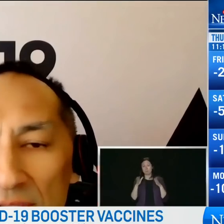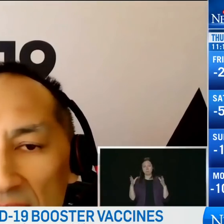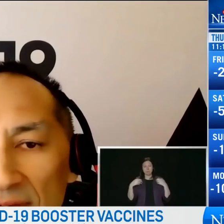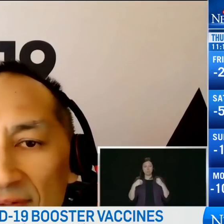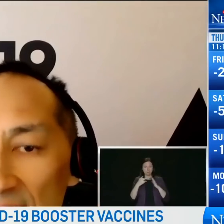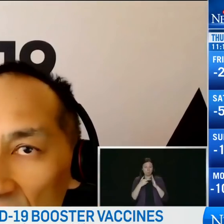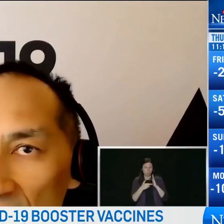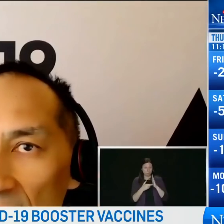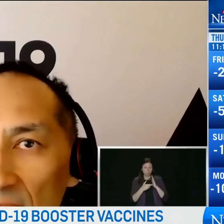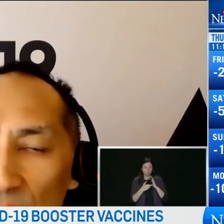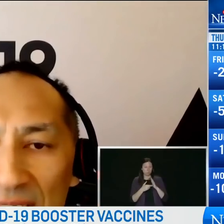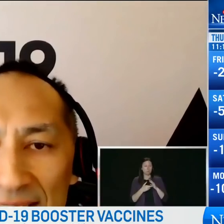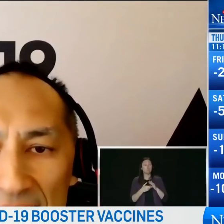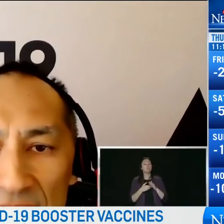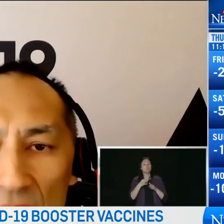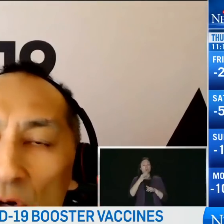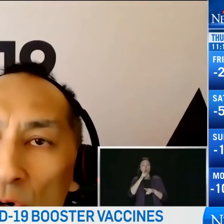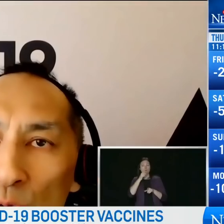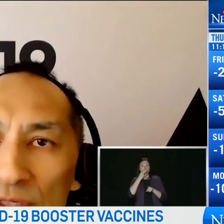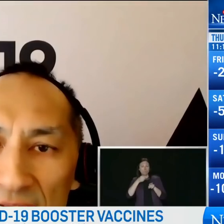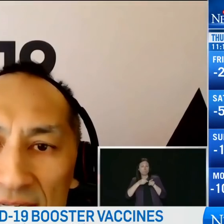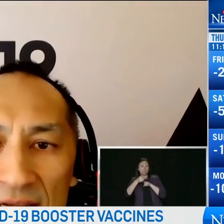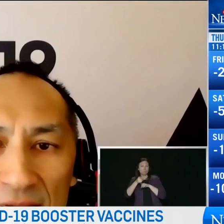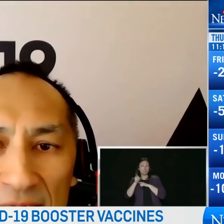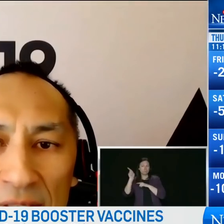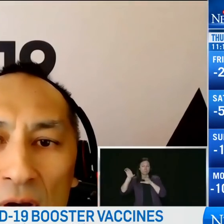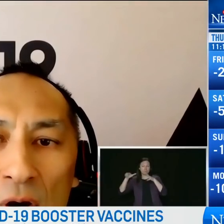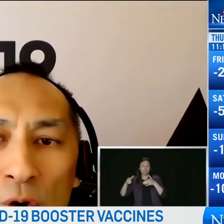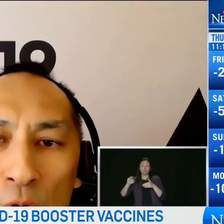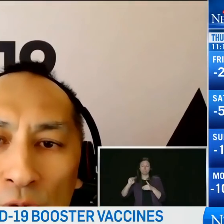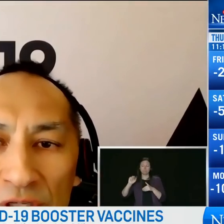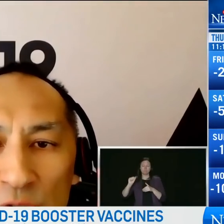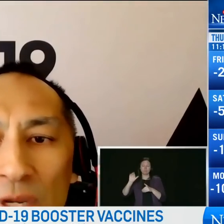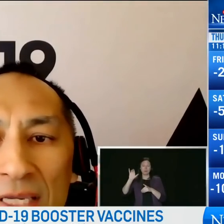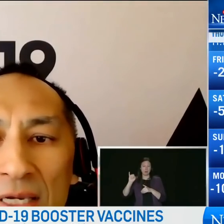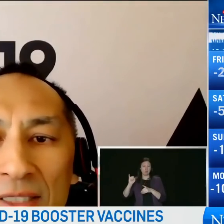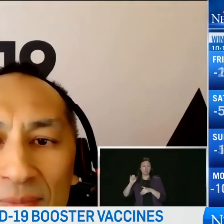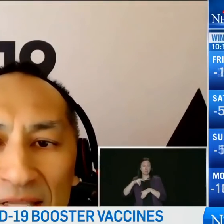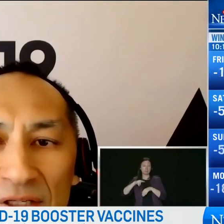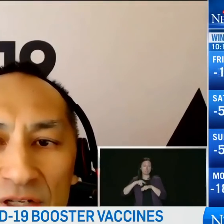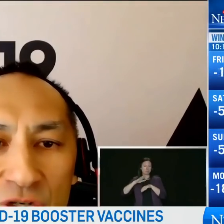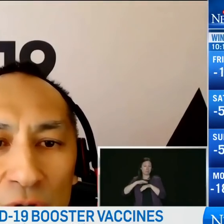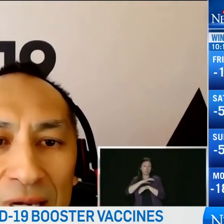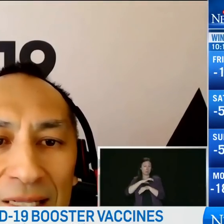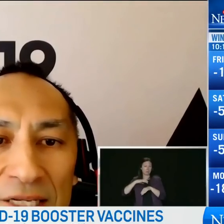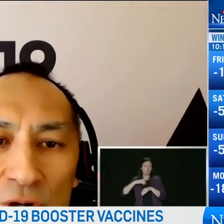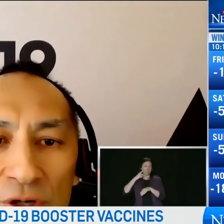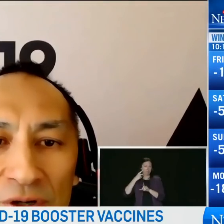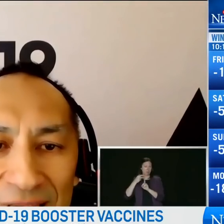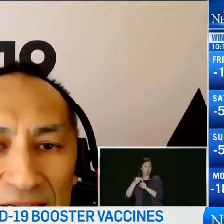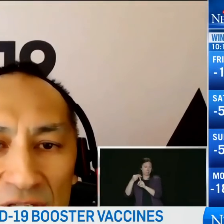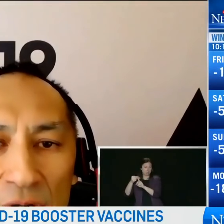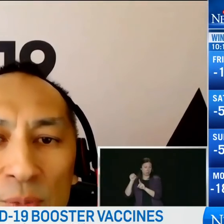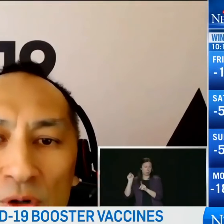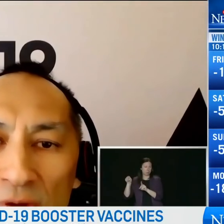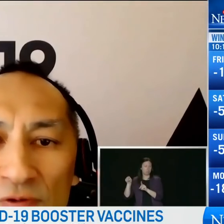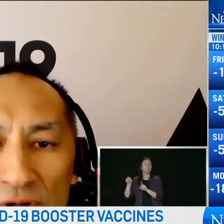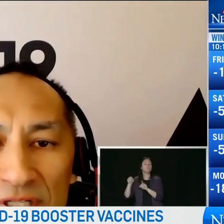VACCINE CONTROL, VACCINE UPTAKE AND OTHER RESPONSE ASPECTS,